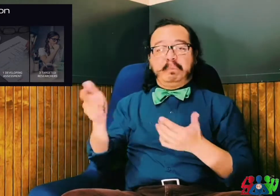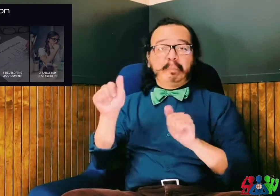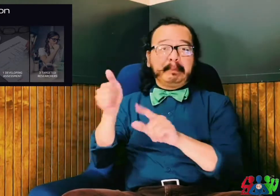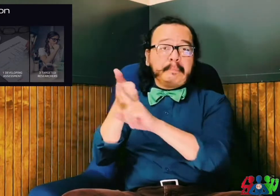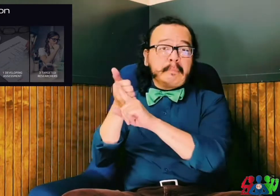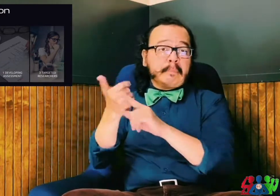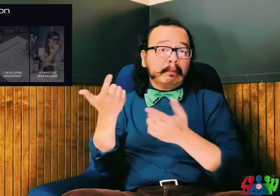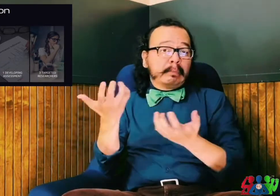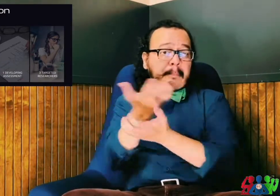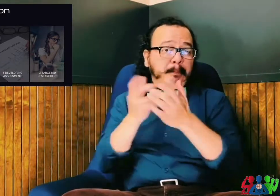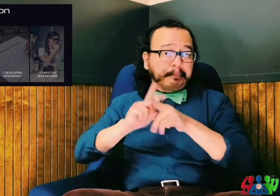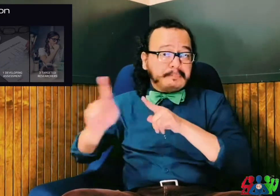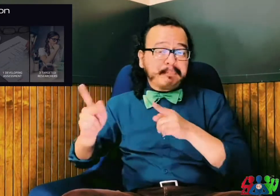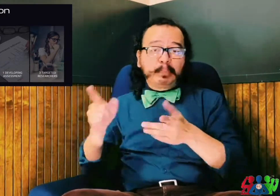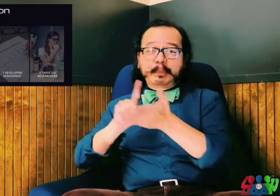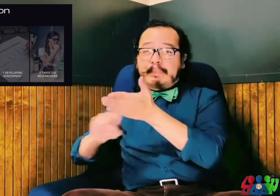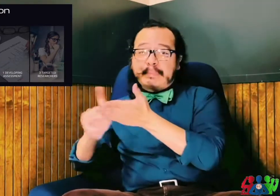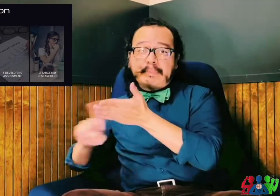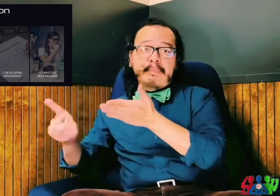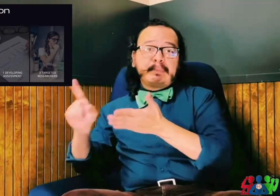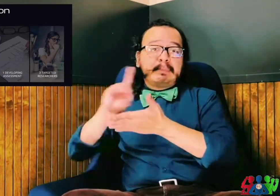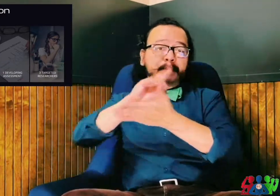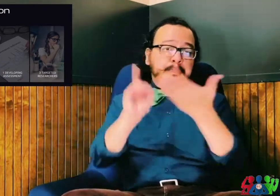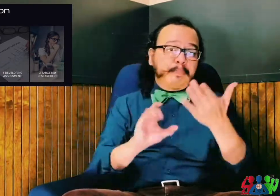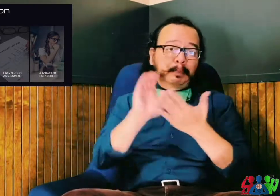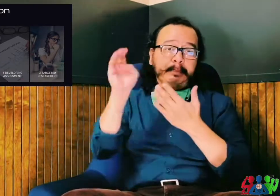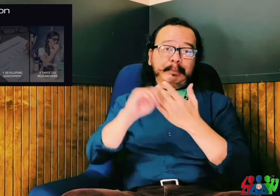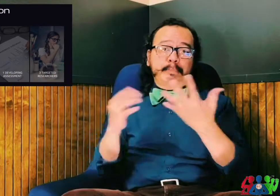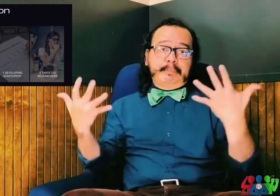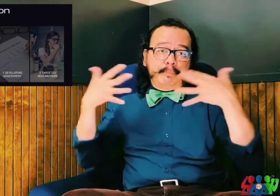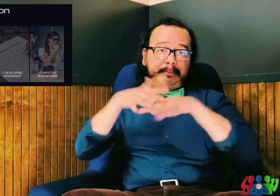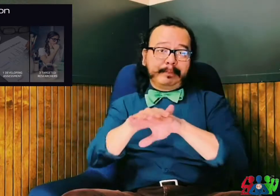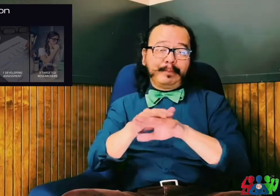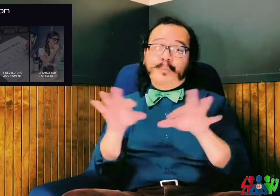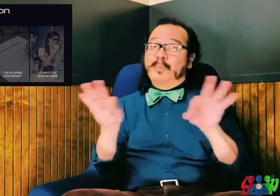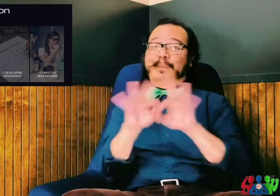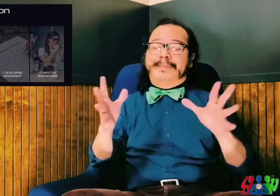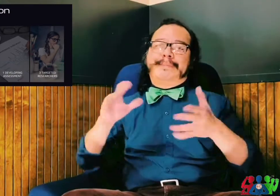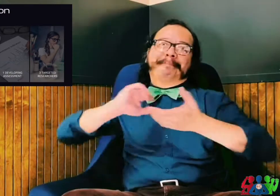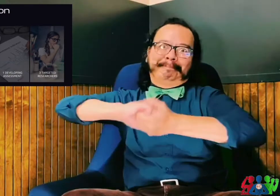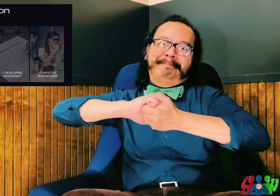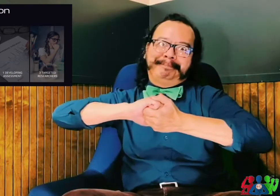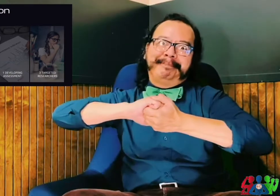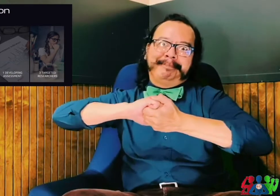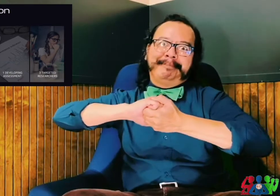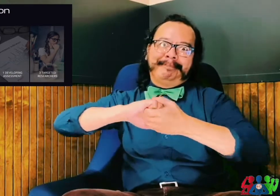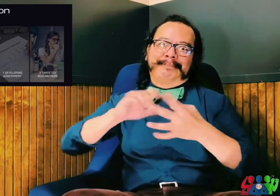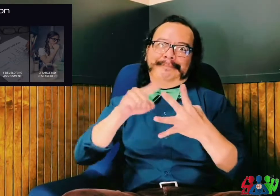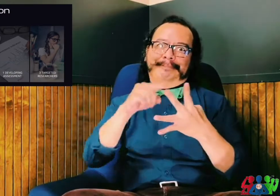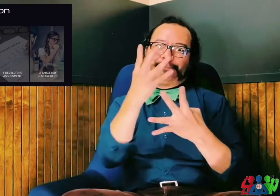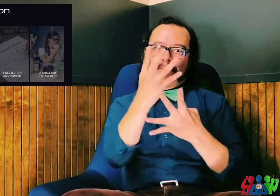Again, designers would be educators, STEM professionals, and researchers; yet work collaboratively with their colleagues ultimately.